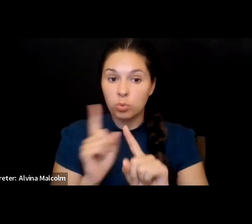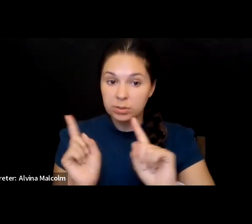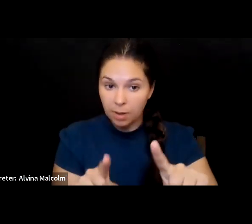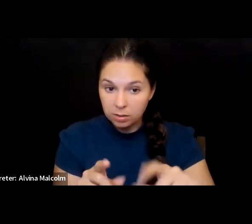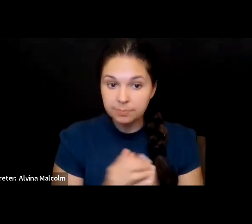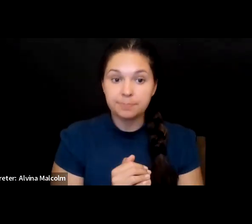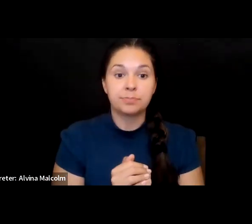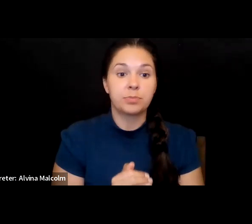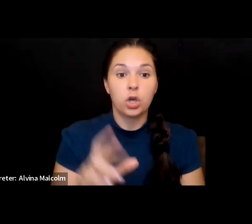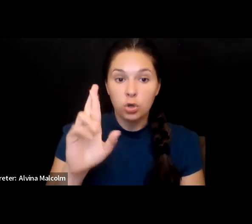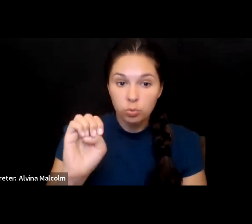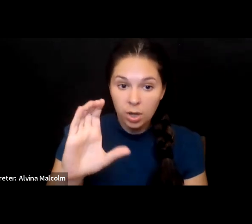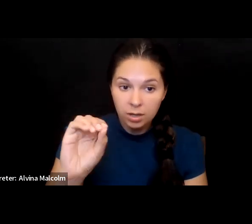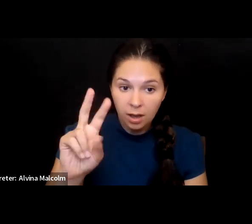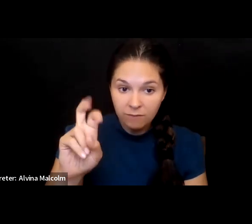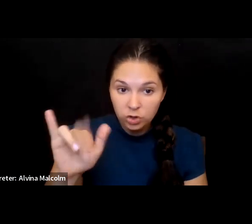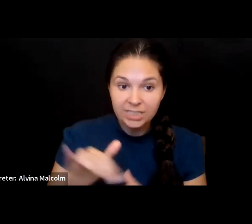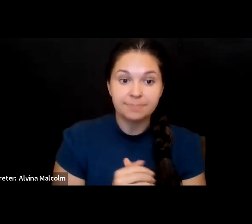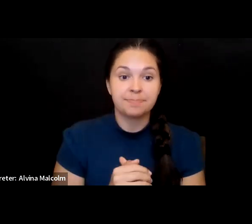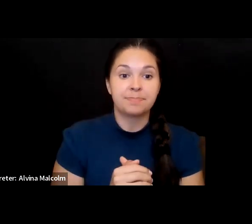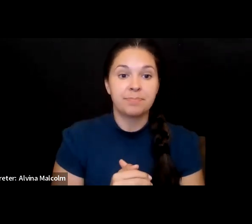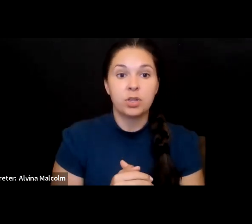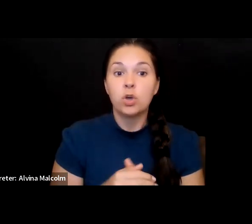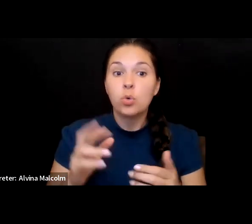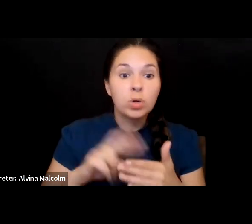go. Goal four, this is what we have.